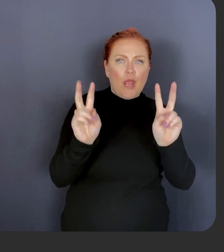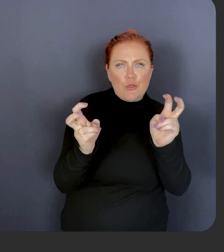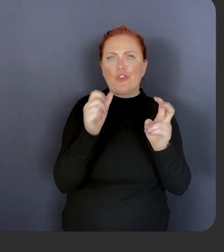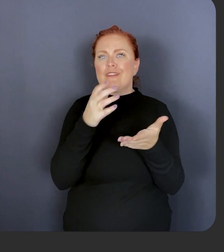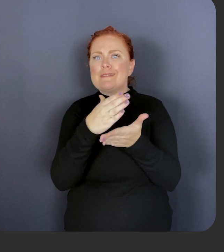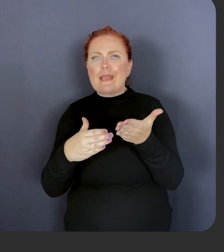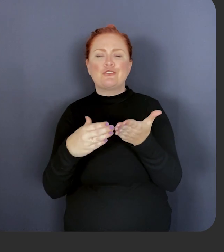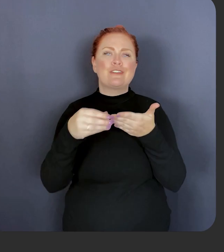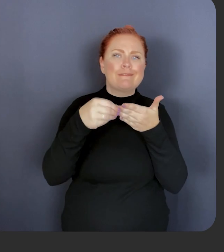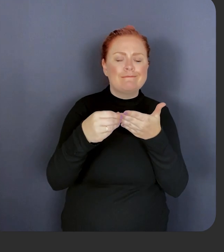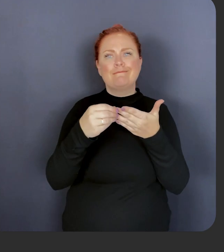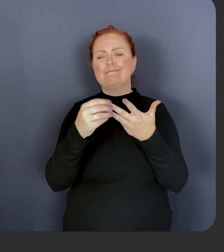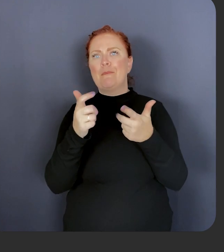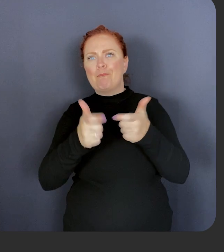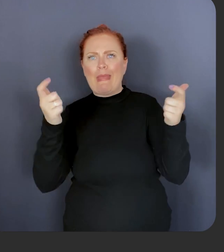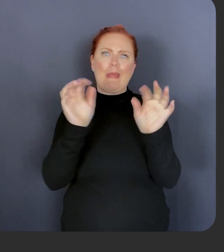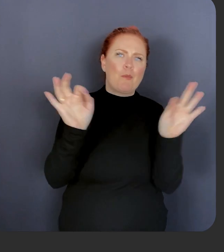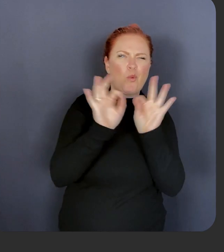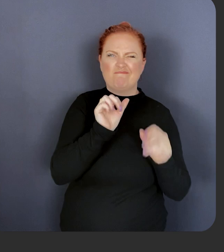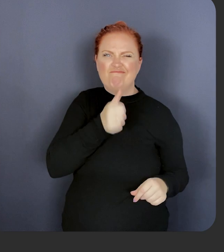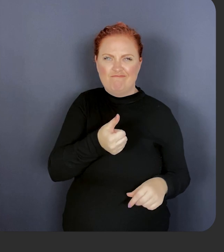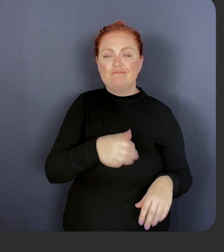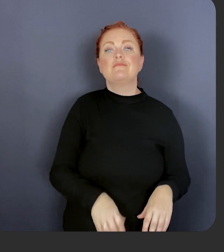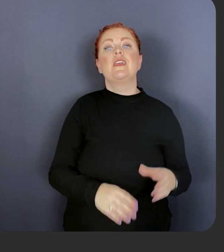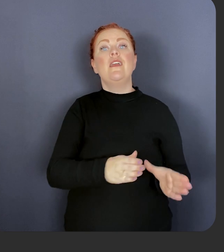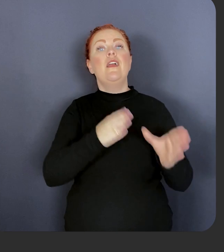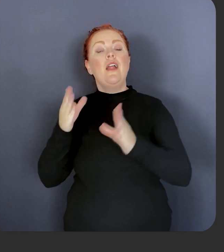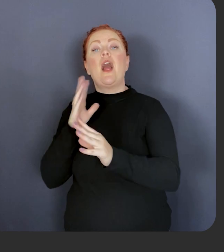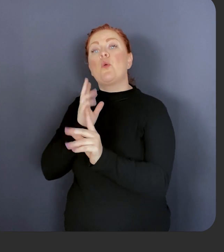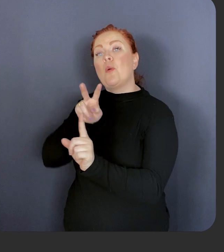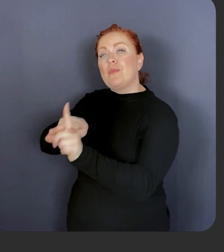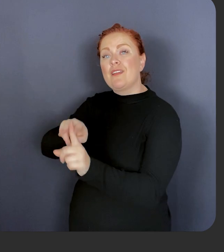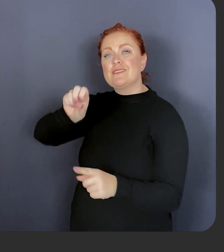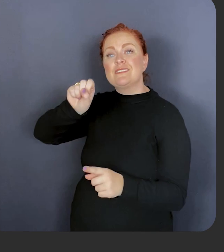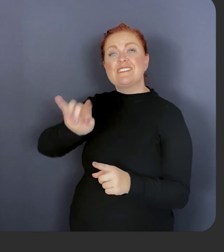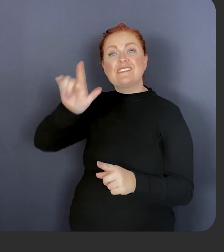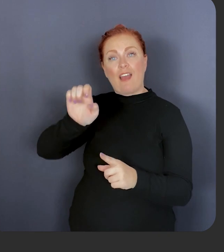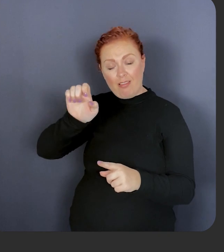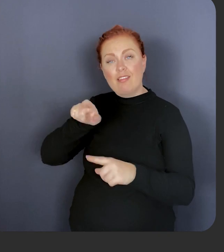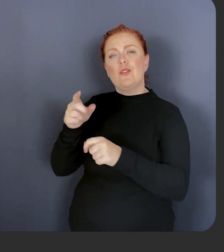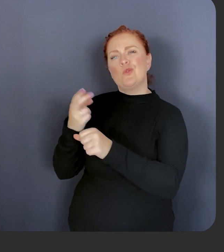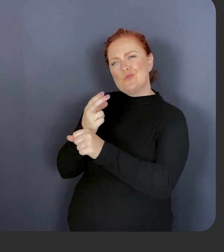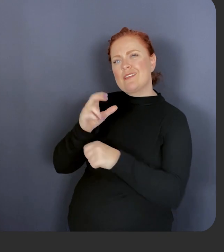It's not the section information. And then I'm going to use styling, and, specifically, Angular Materials's